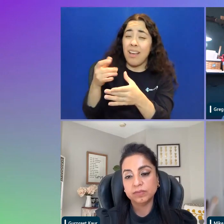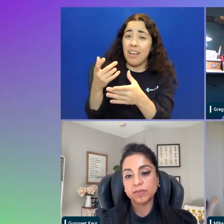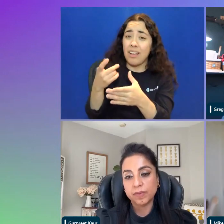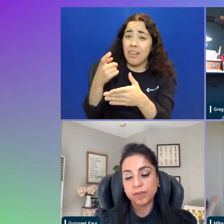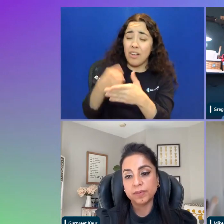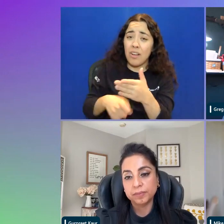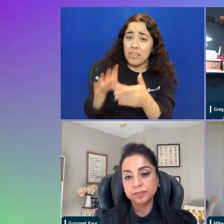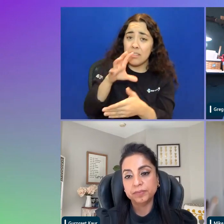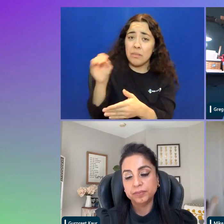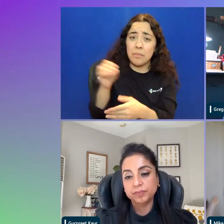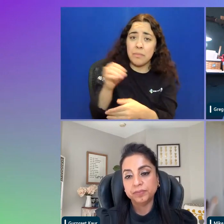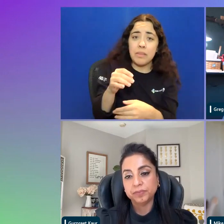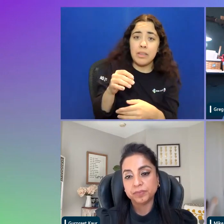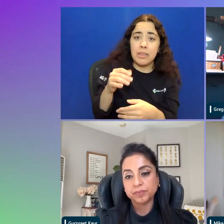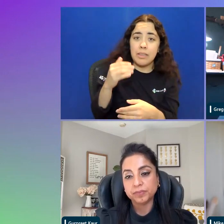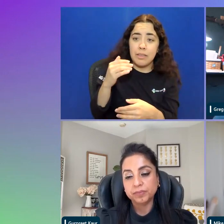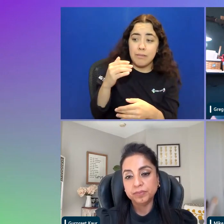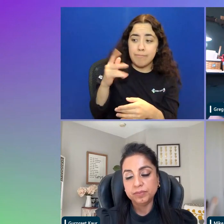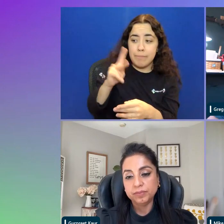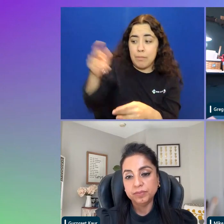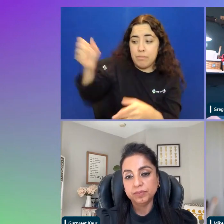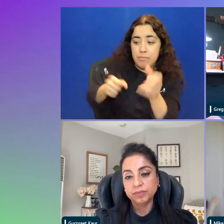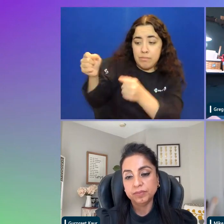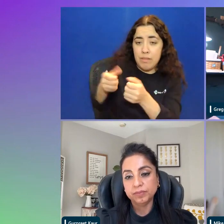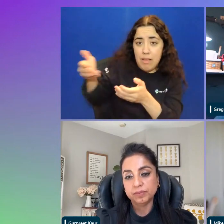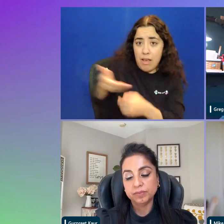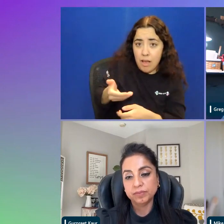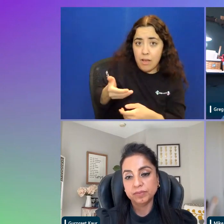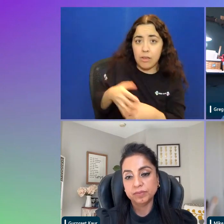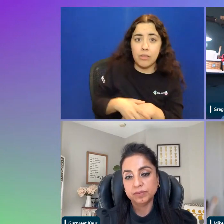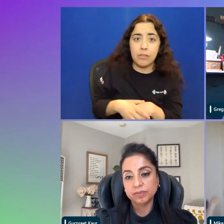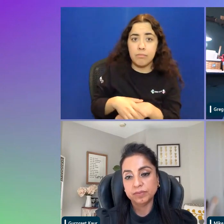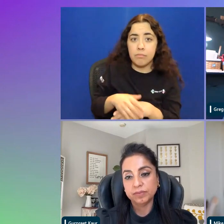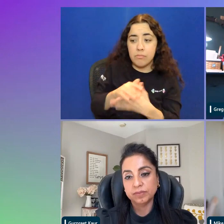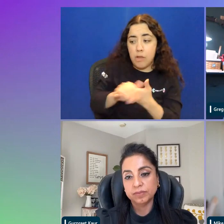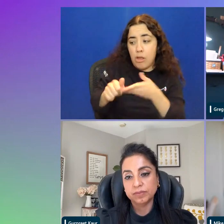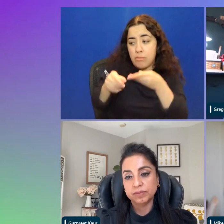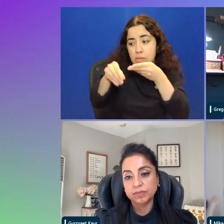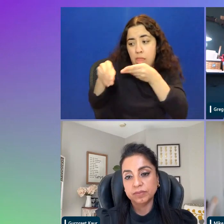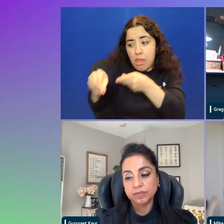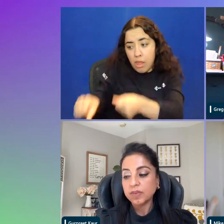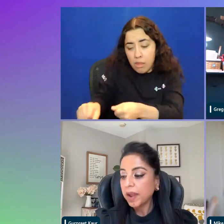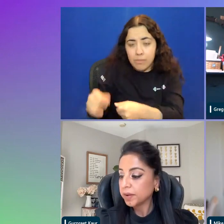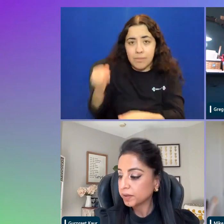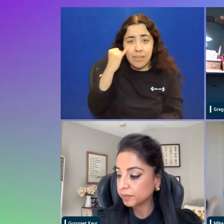time and if you don't return that value to that company, they're going to wonder why. Because I've seen teams be